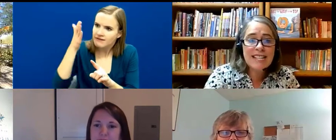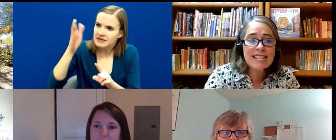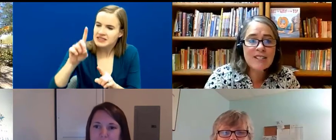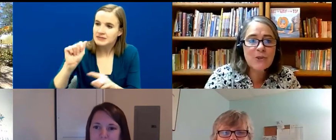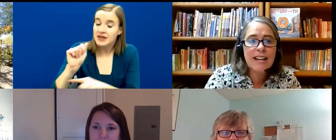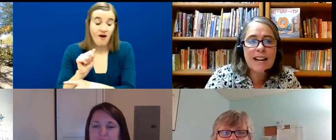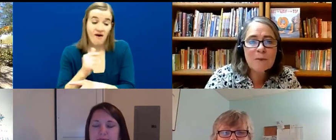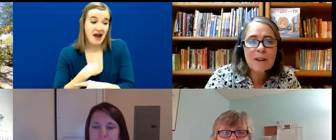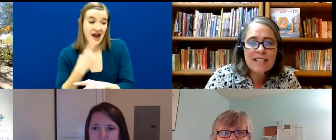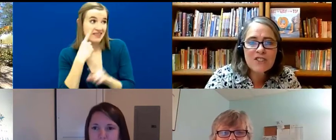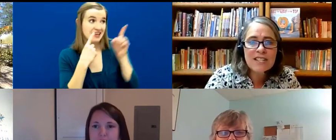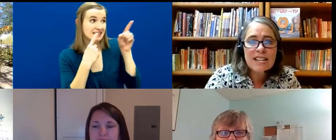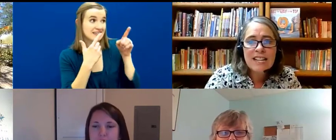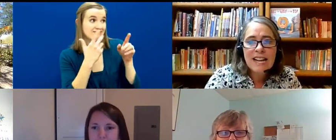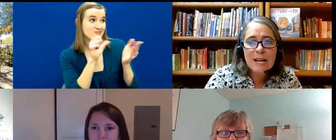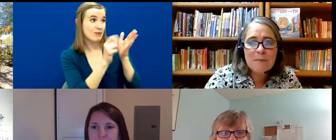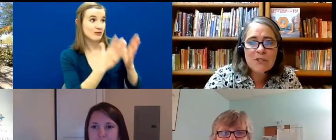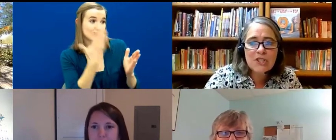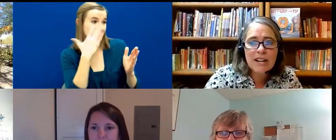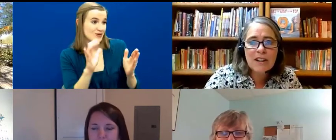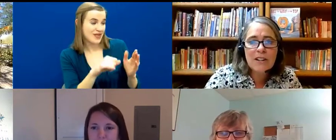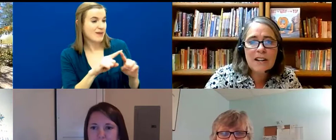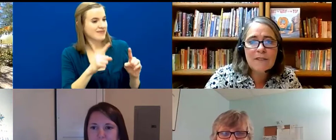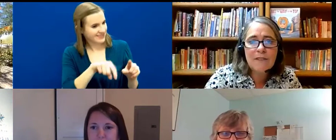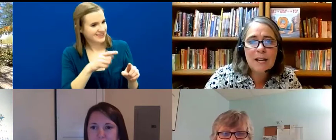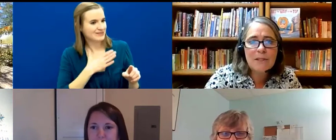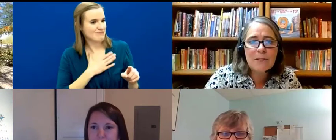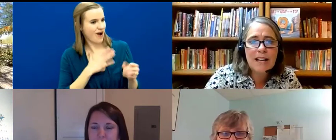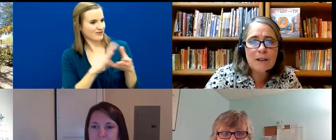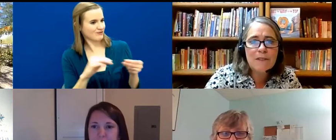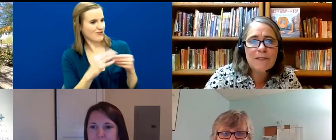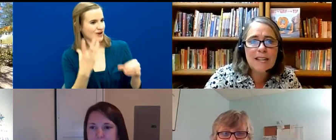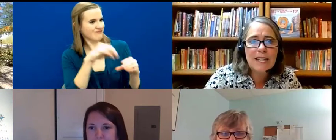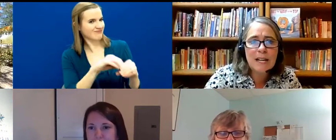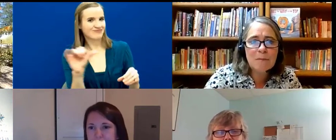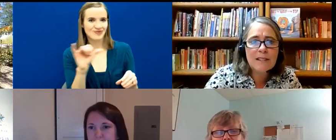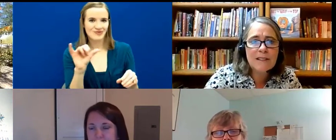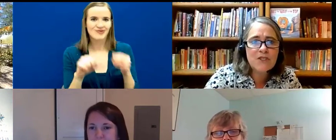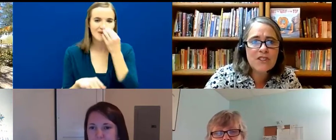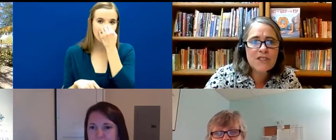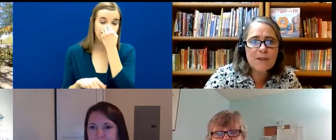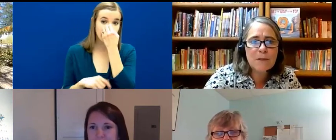his story and I wanted to just share a couple of the illustrations from the